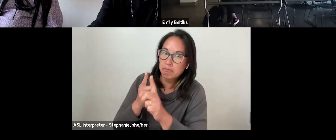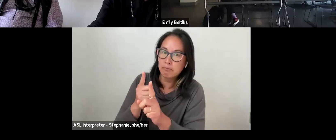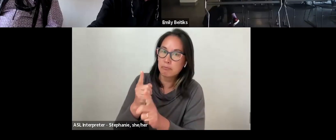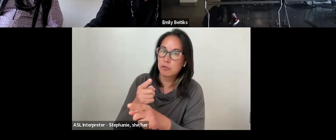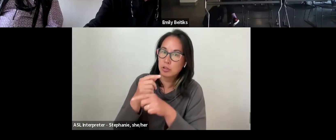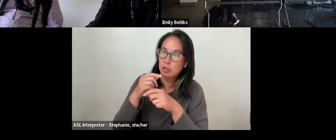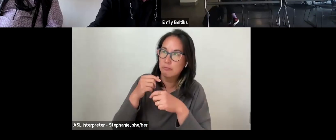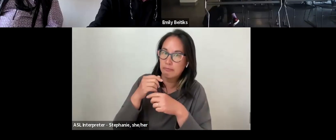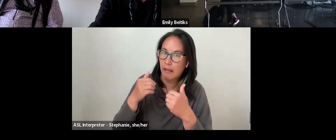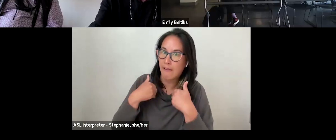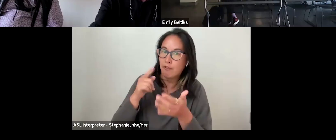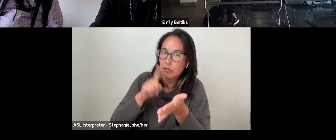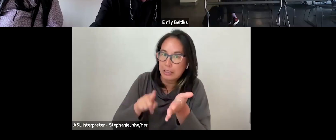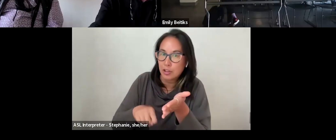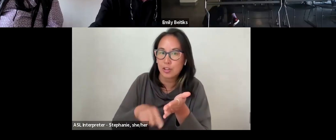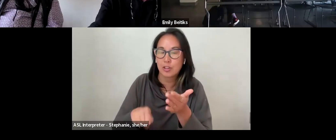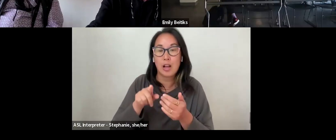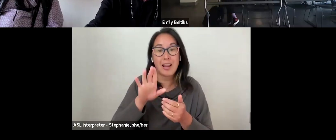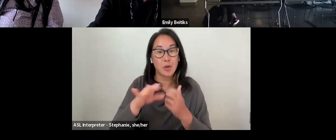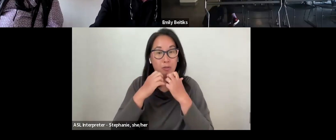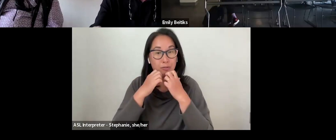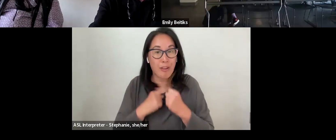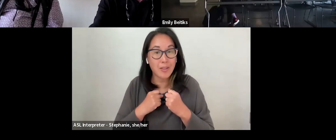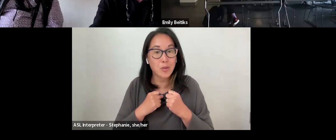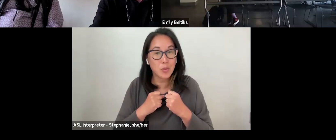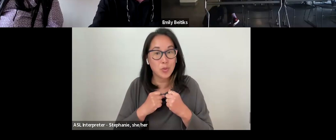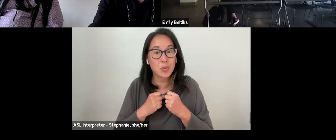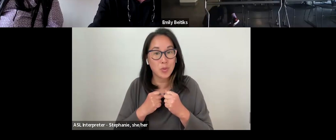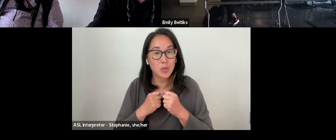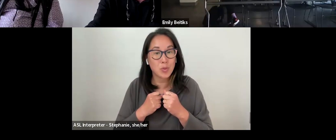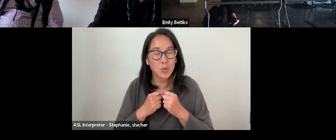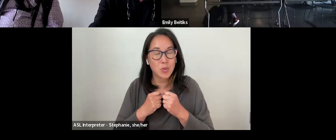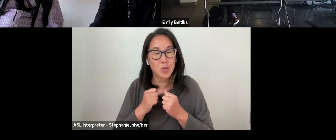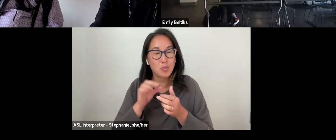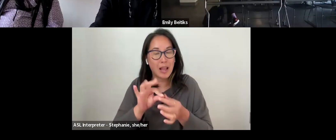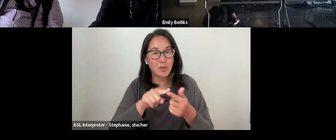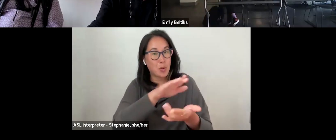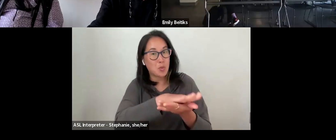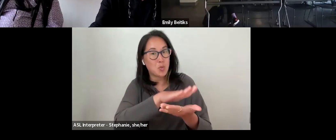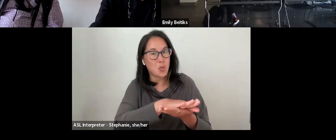And your value in the institution depends on contributing to that.